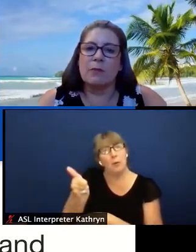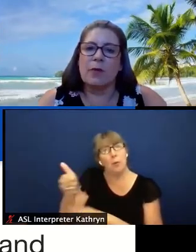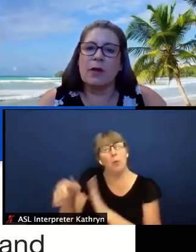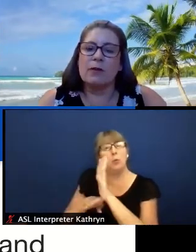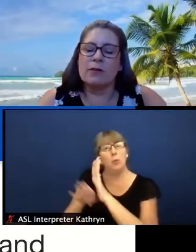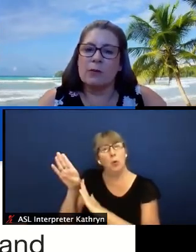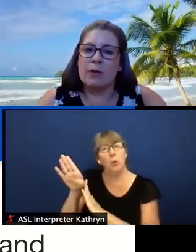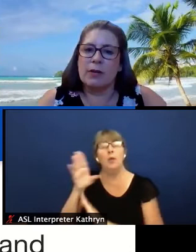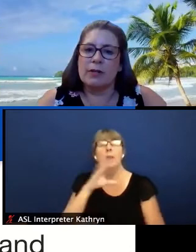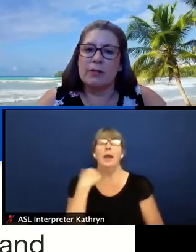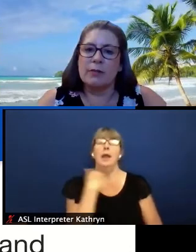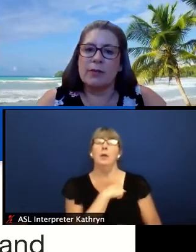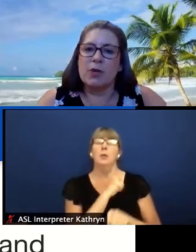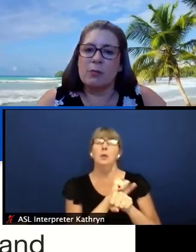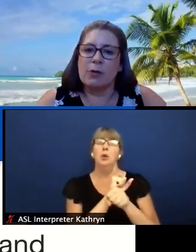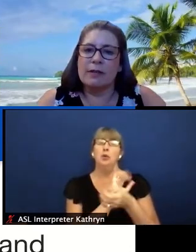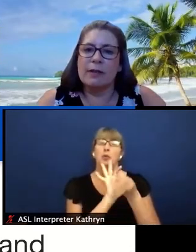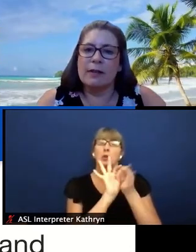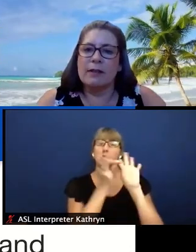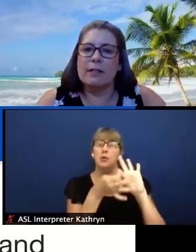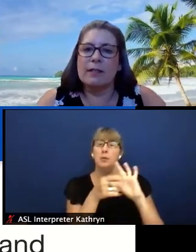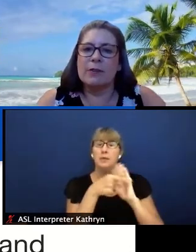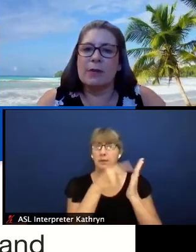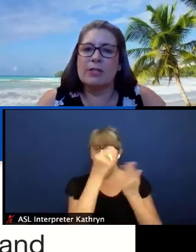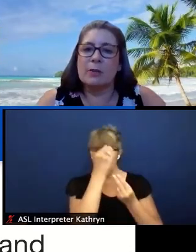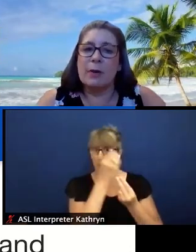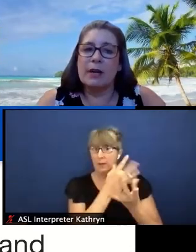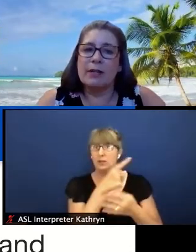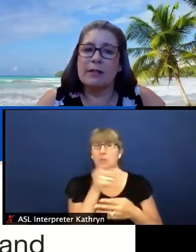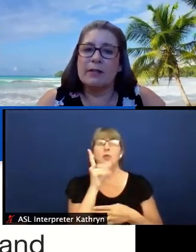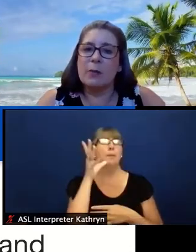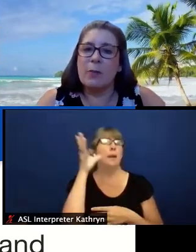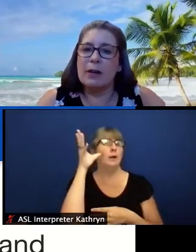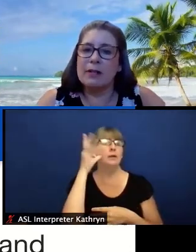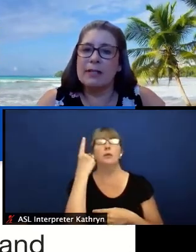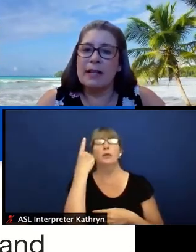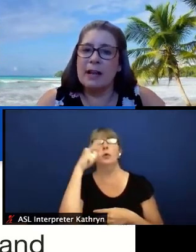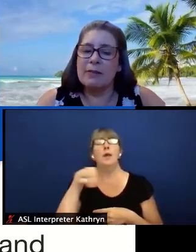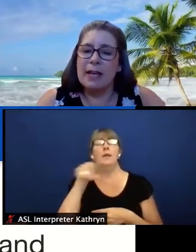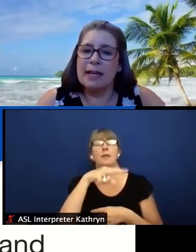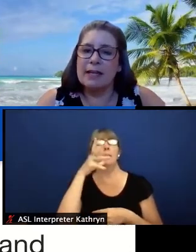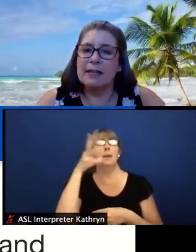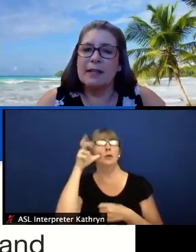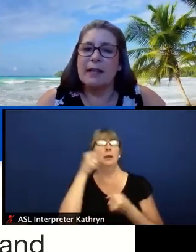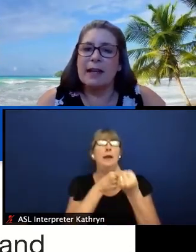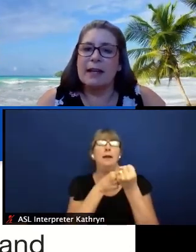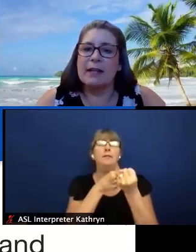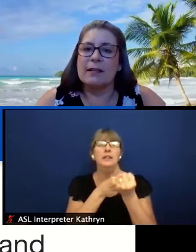We also work to interpret this information to parents, so parents can advocate and